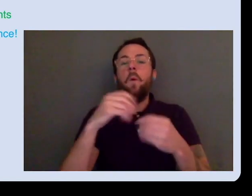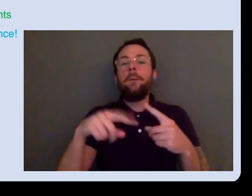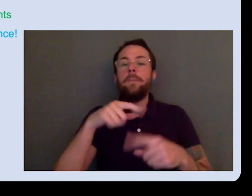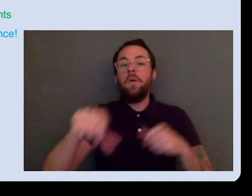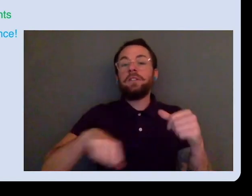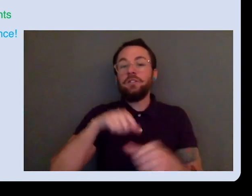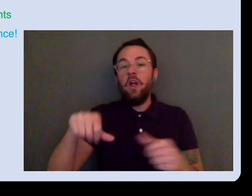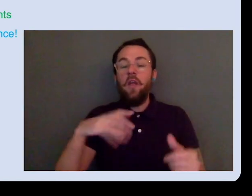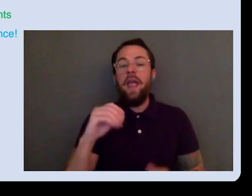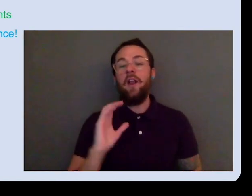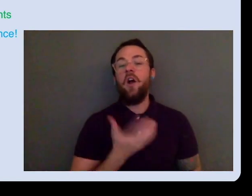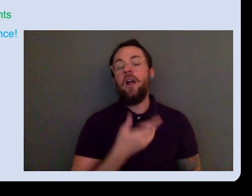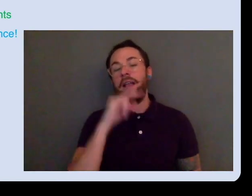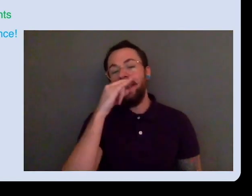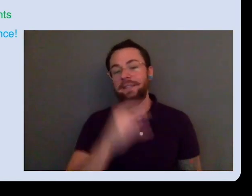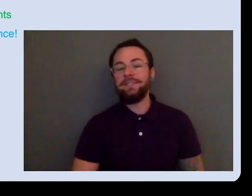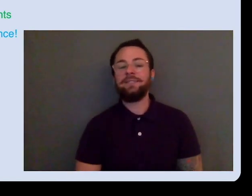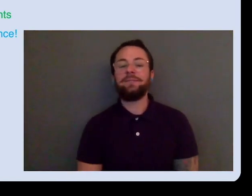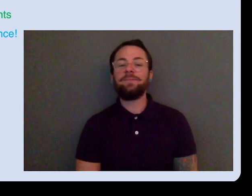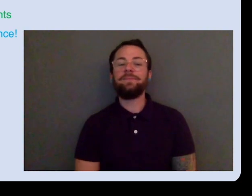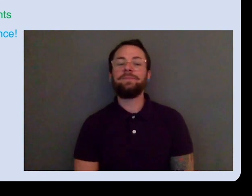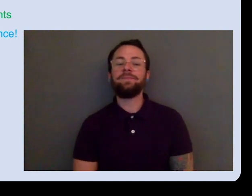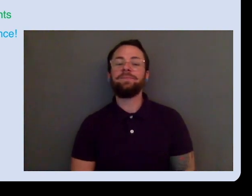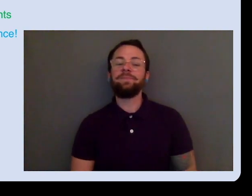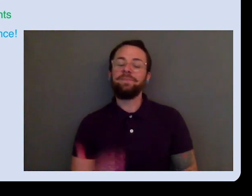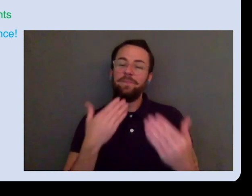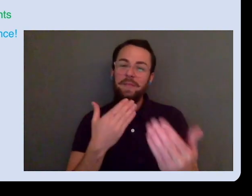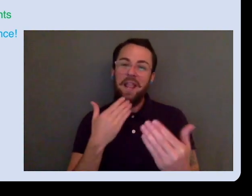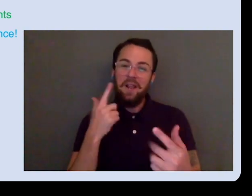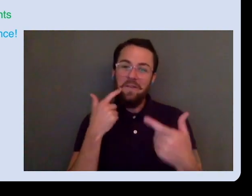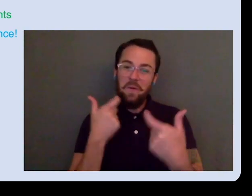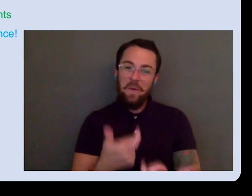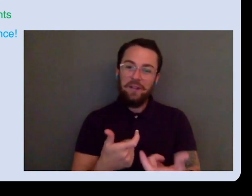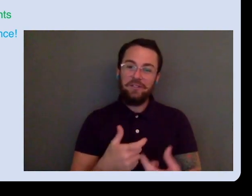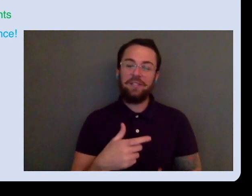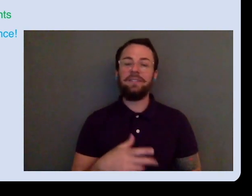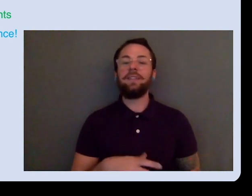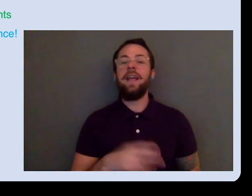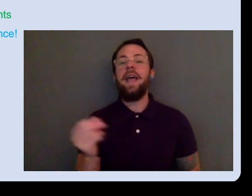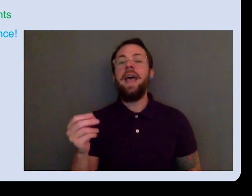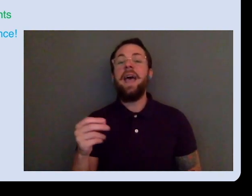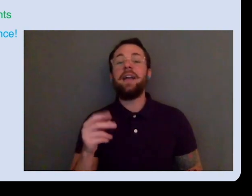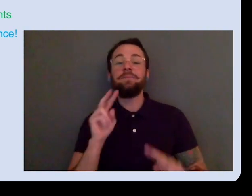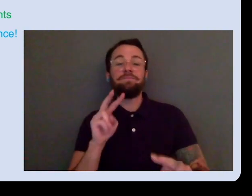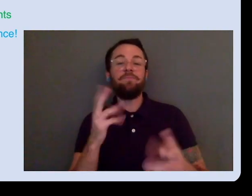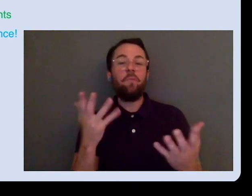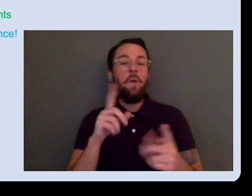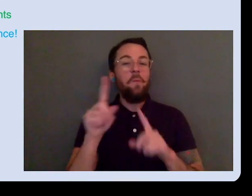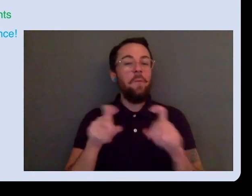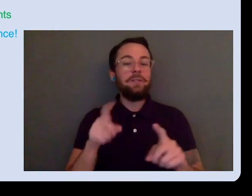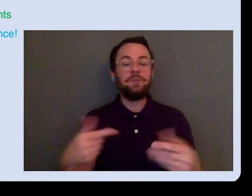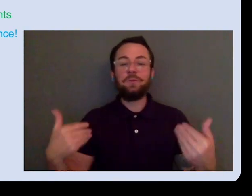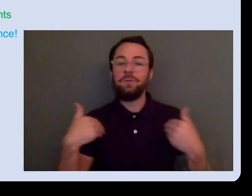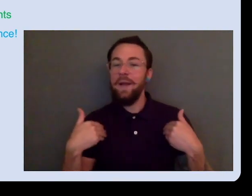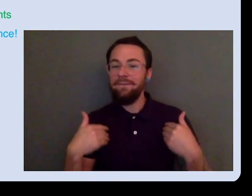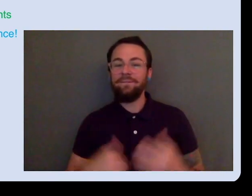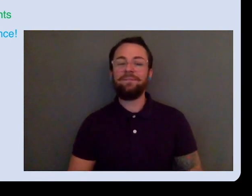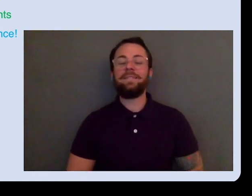I didn't have access. But students now can and they learn from each other as our kids and they can learn from us.